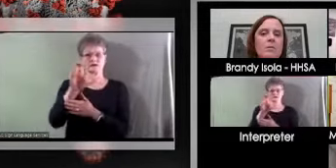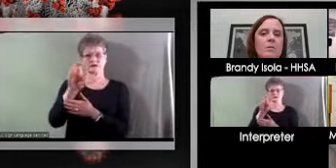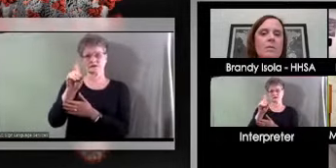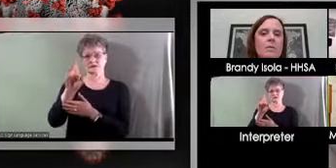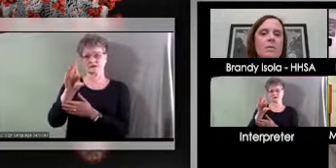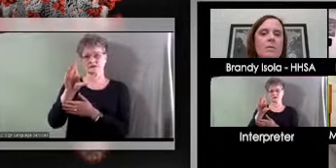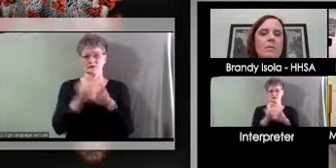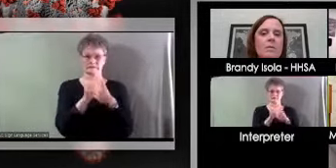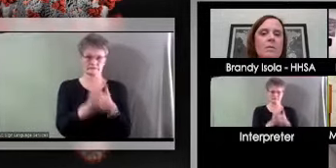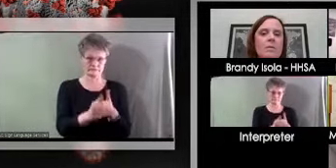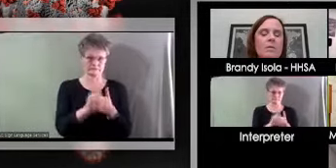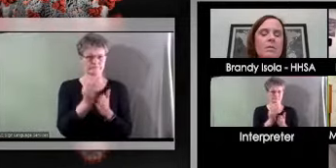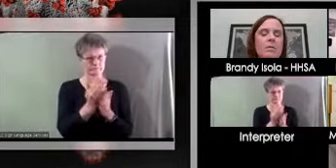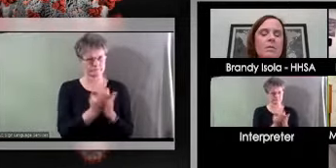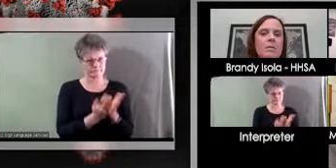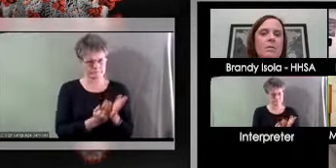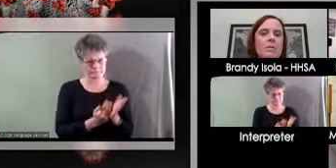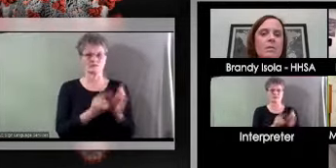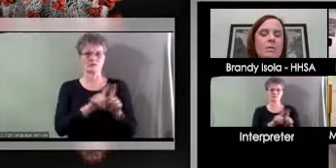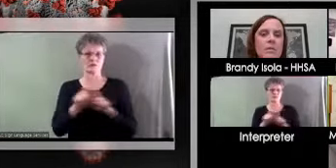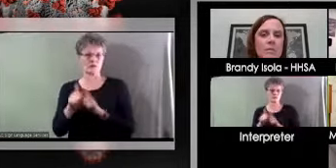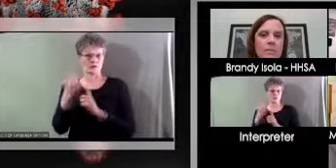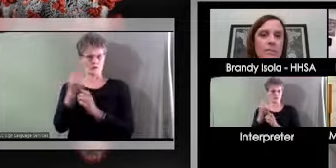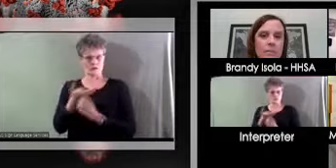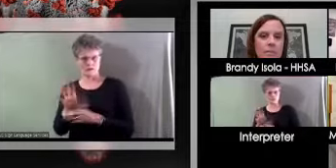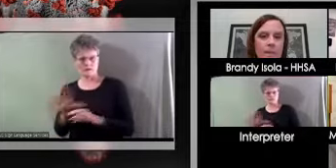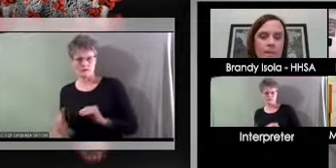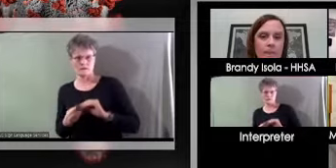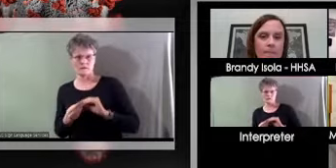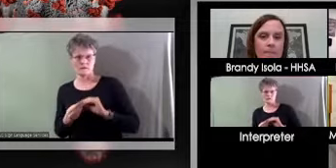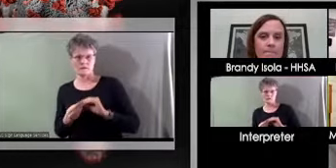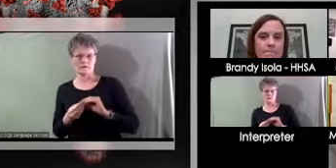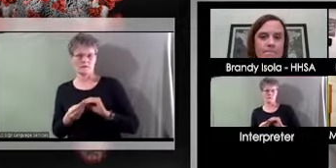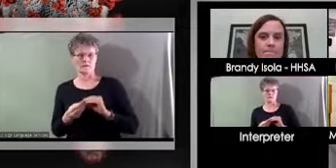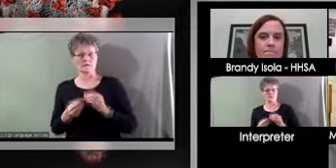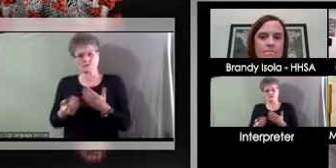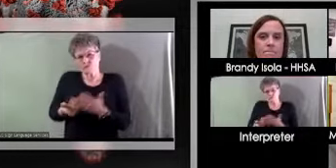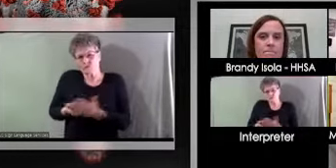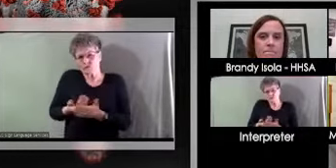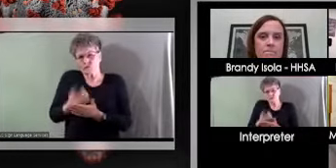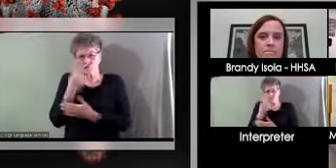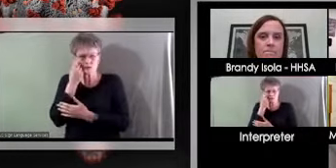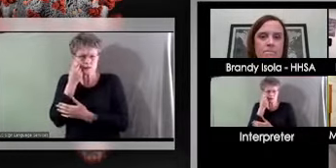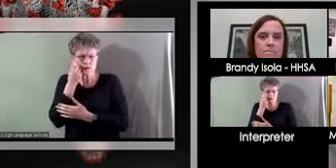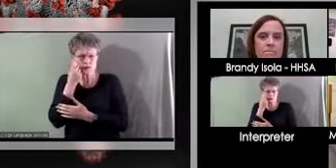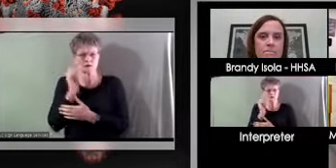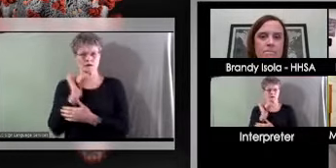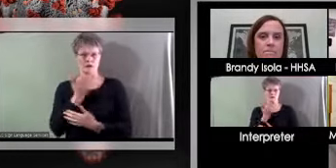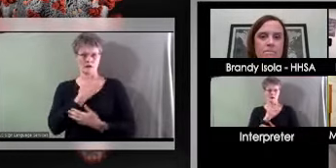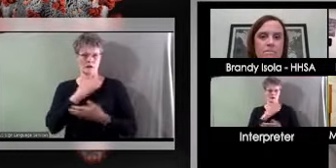one thing that we have done that is fairly new is that our medical group is starting to do virtual visits. So